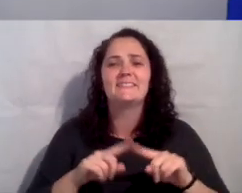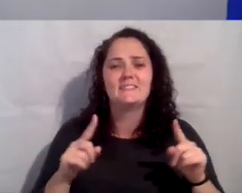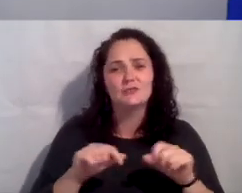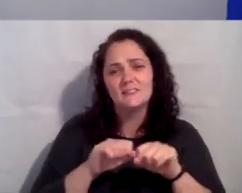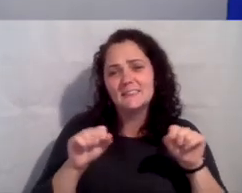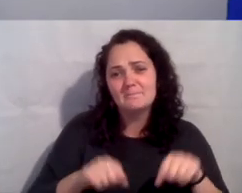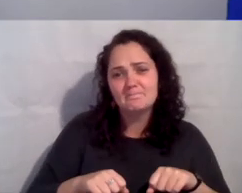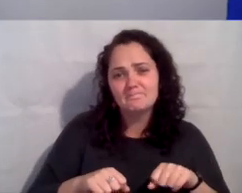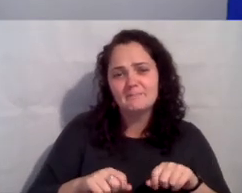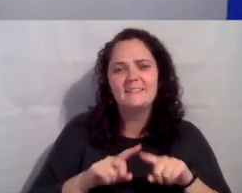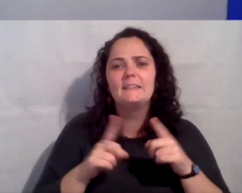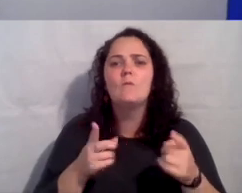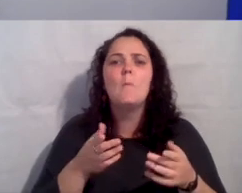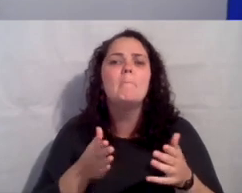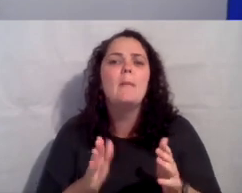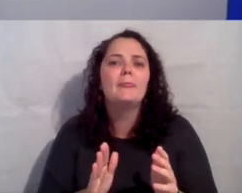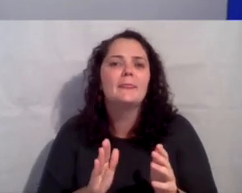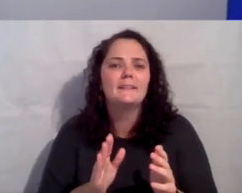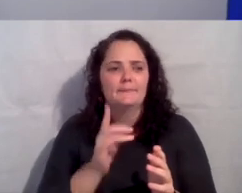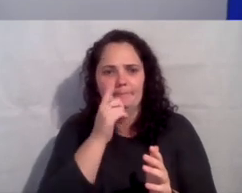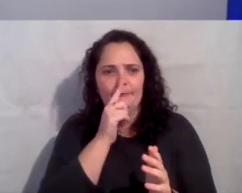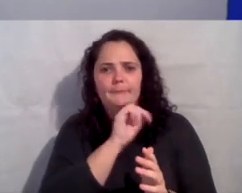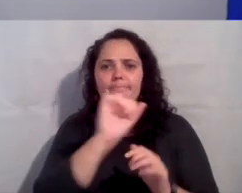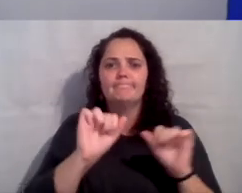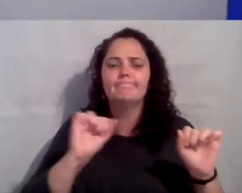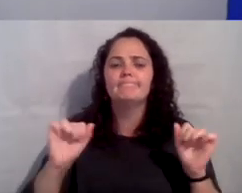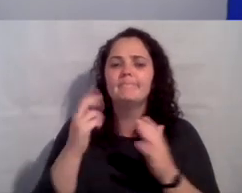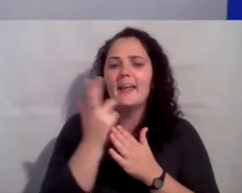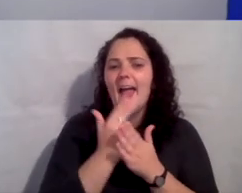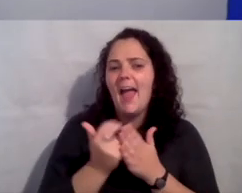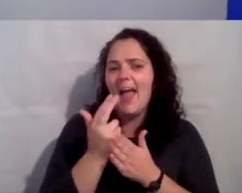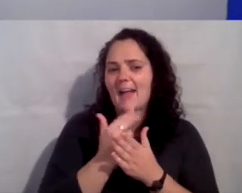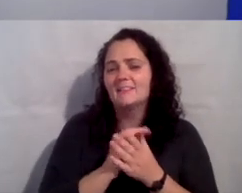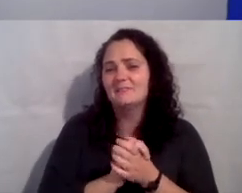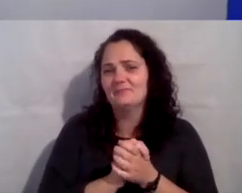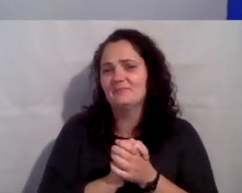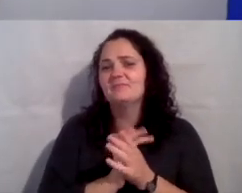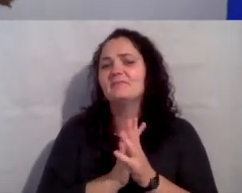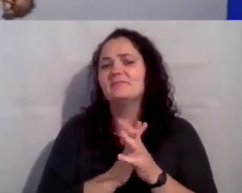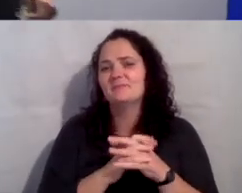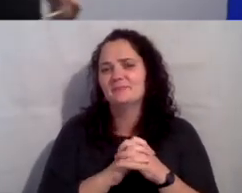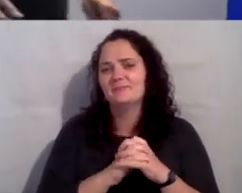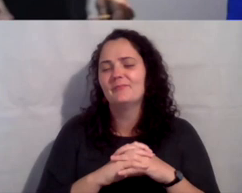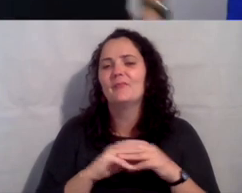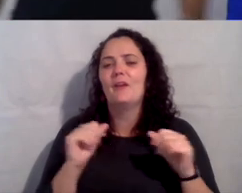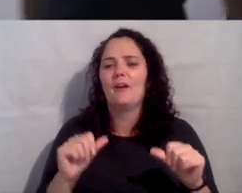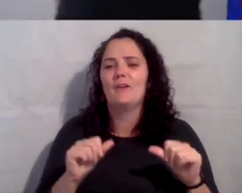methods of approaching the figure that will give you as artists very different kinds of results and responses. Alright so we're going to begin this